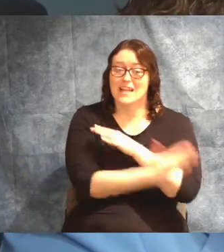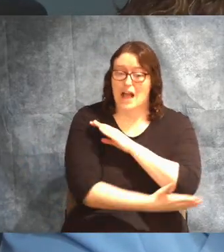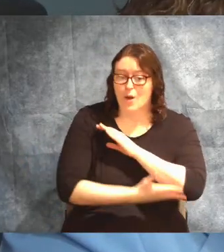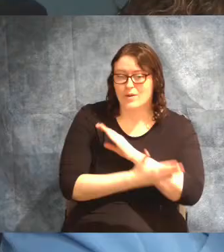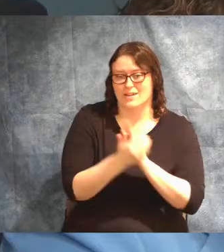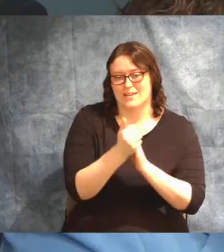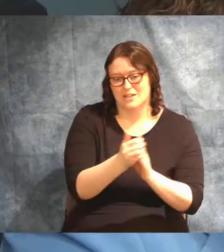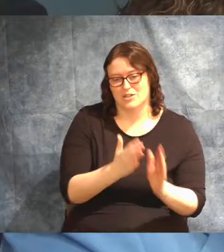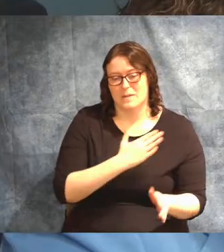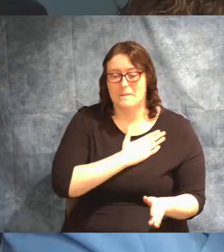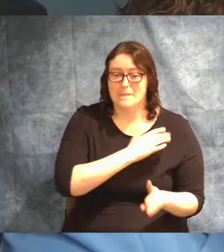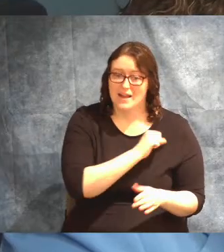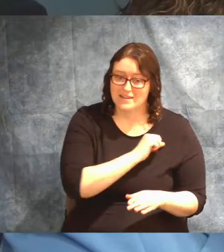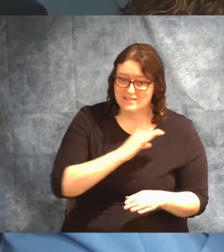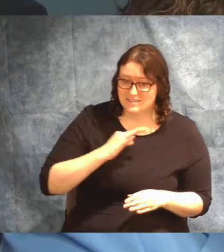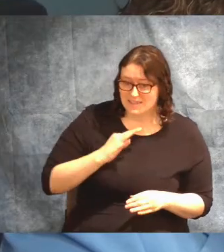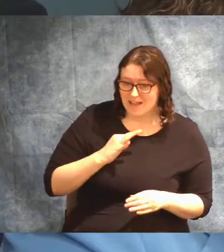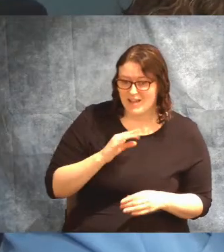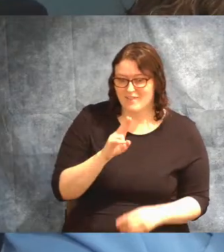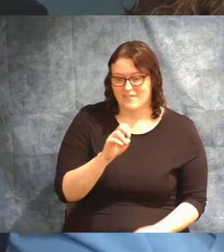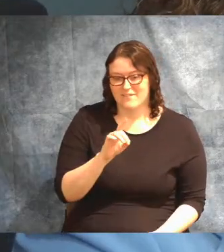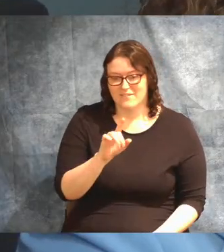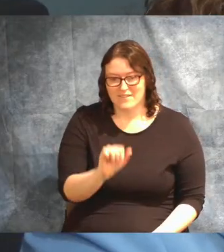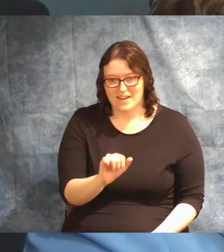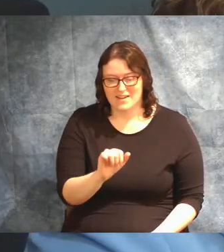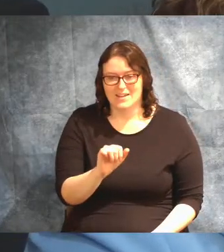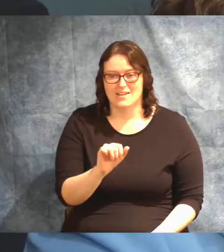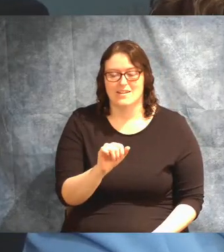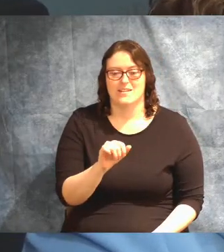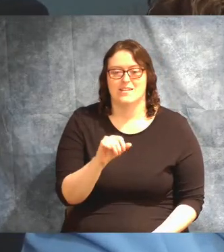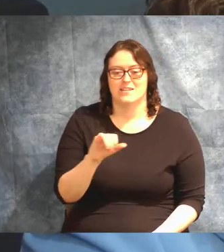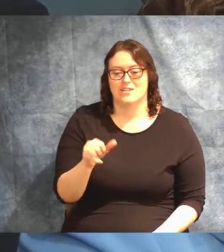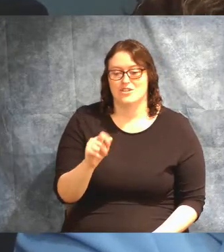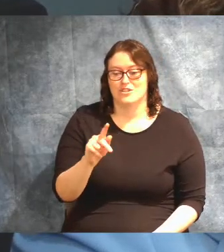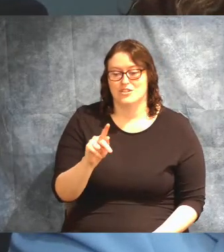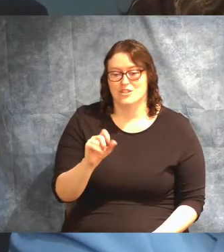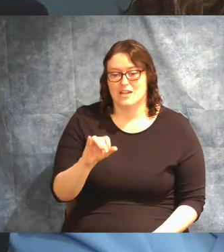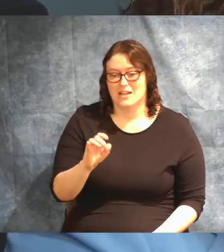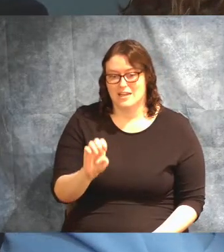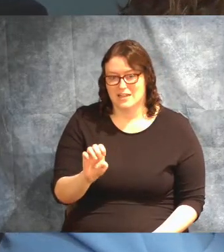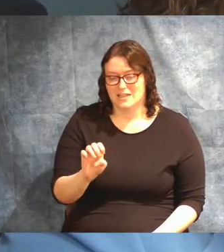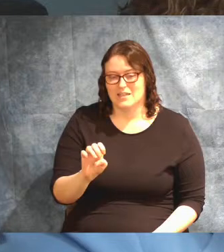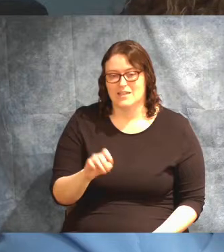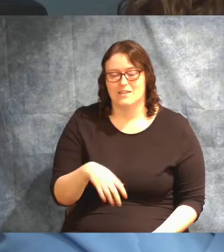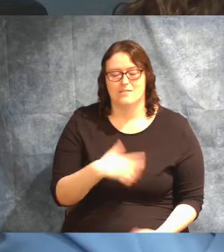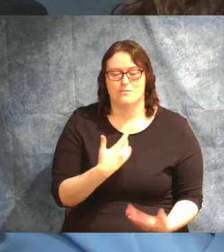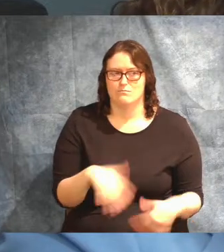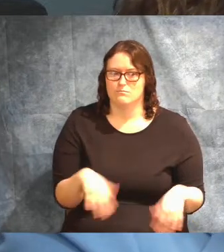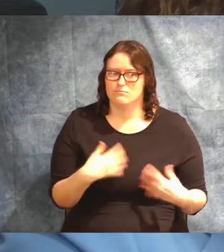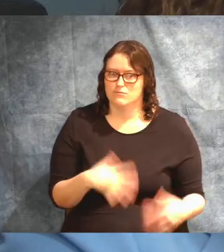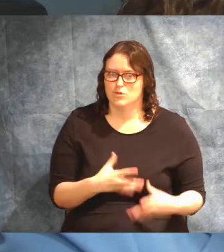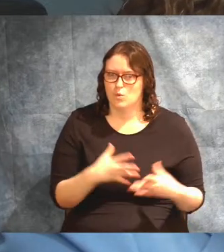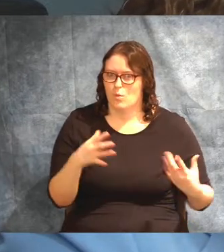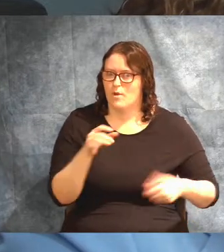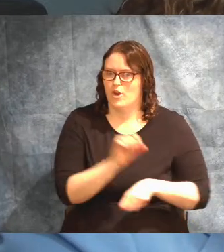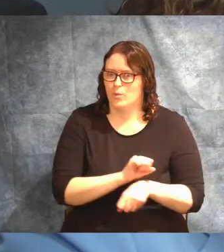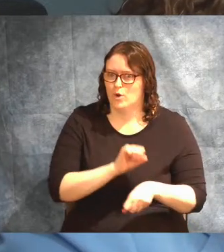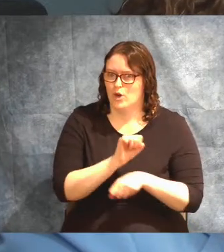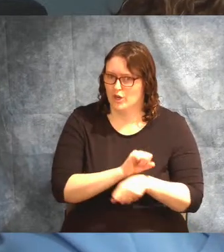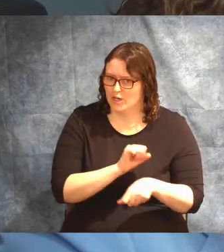my staff VA Stevens and Jackie Taggert Boyd. This is not easy to put together along with our county